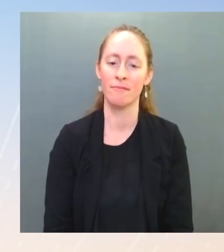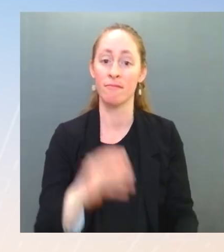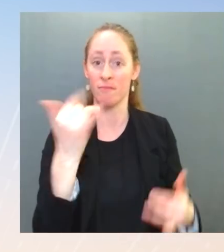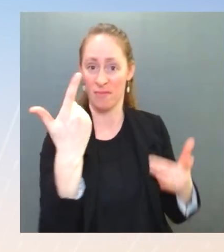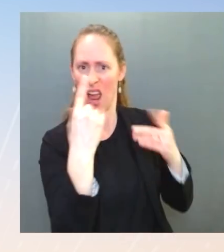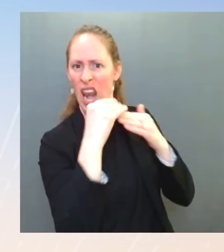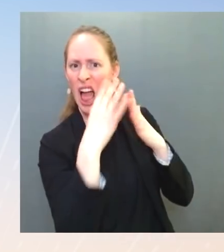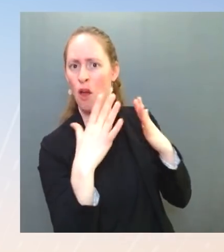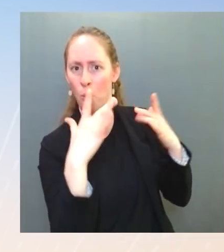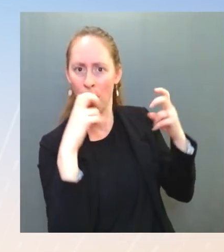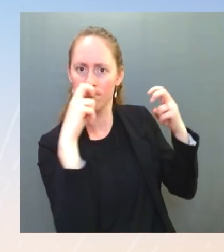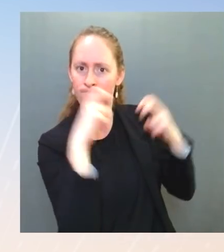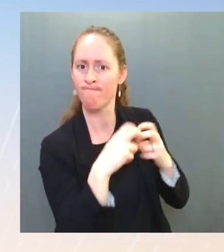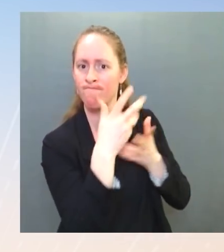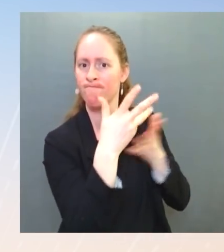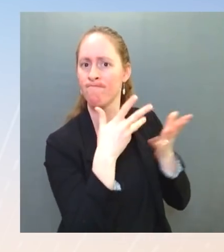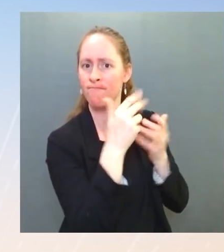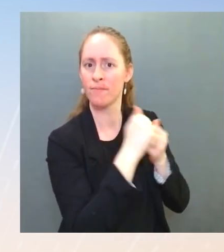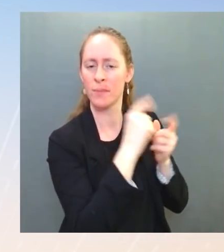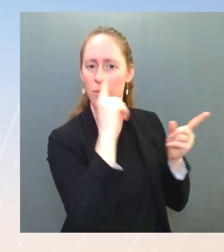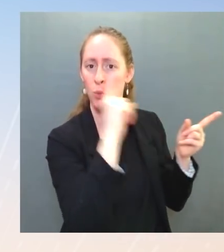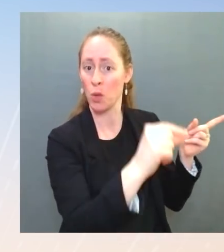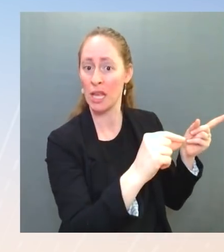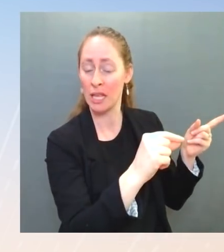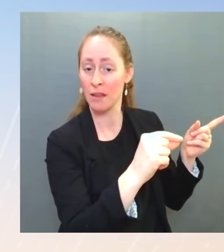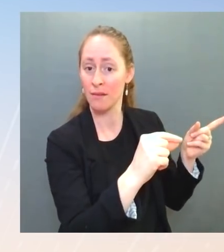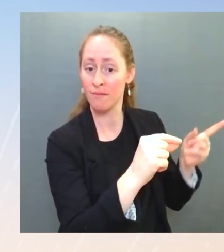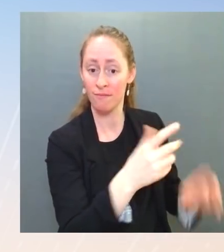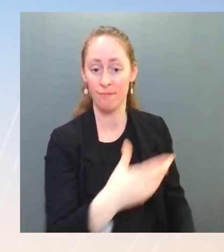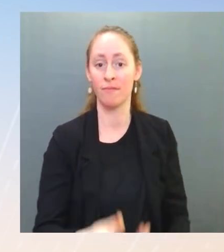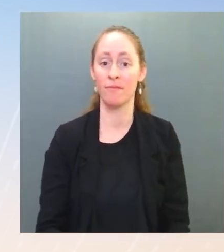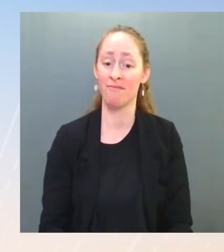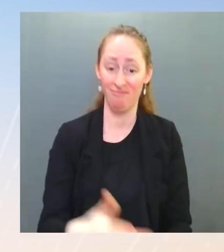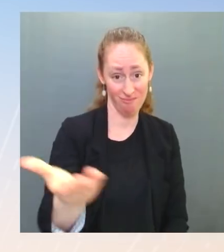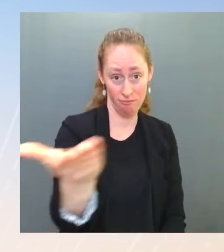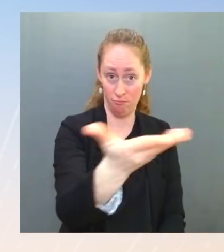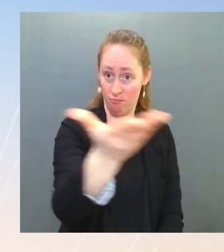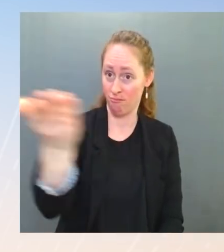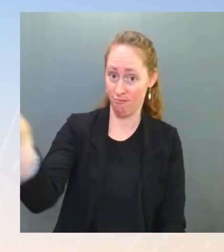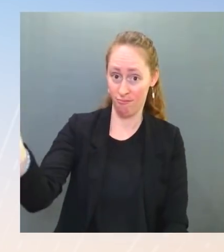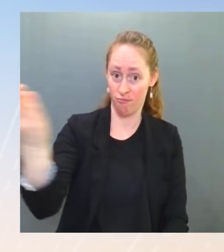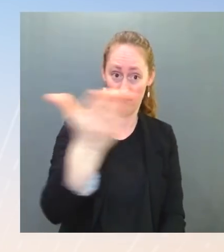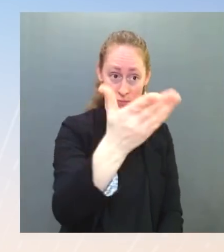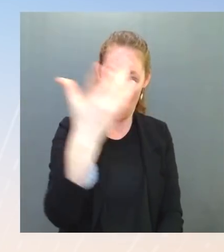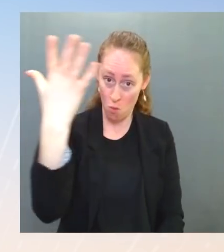with President Putin to also engage with Ukrainians. They are the country that is being invaded right now.